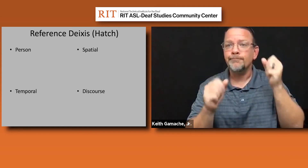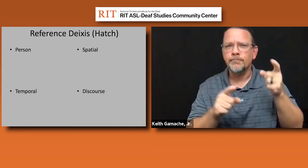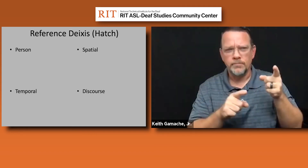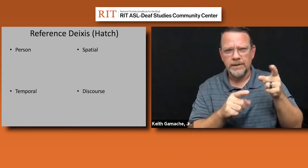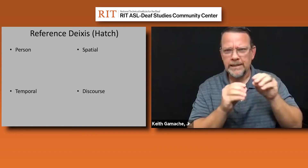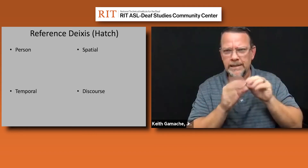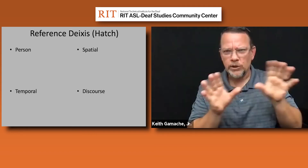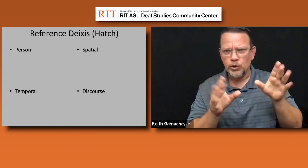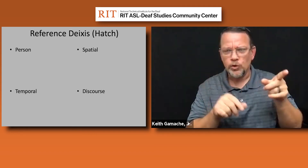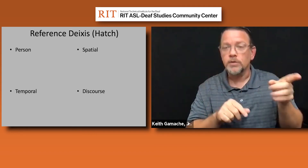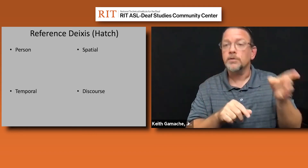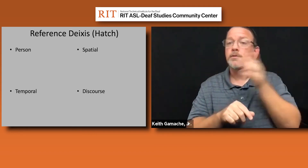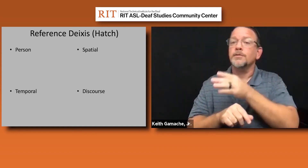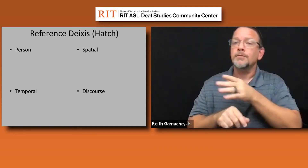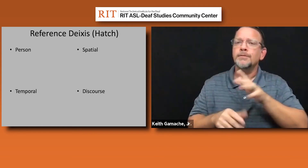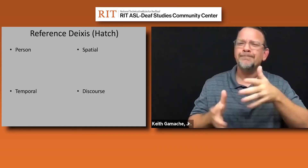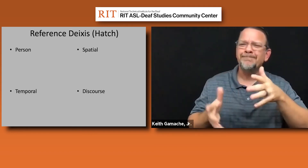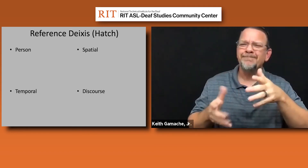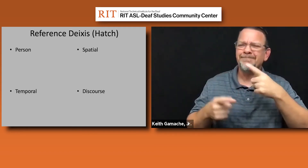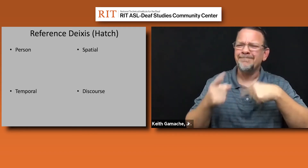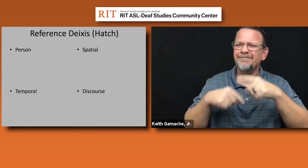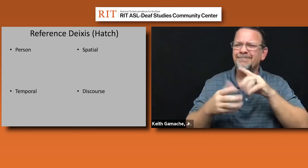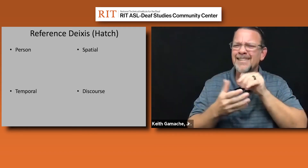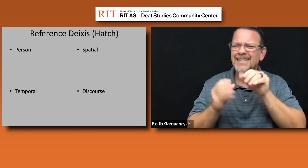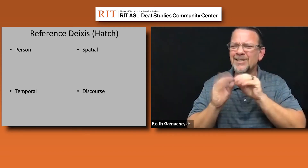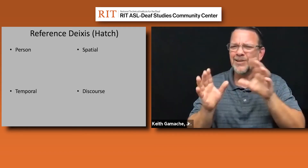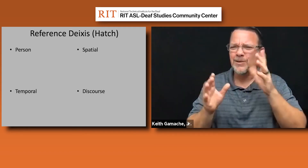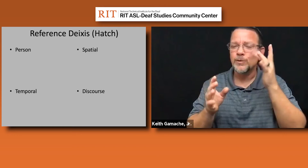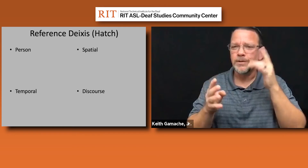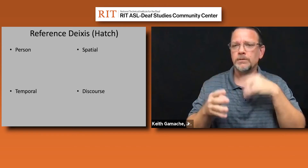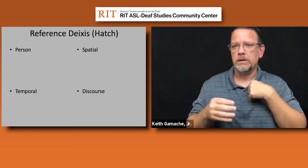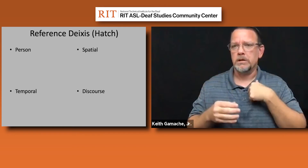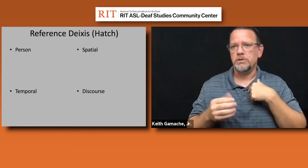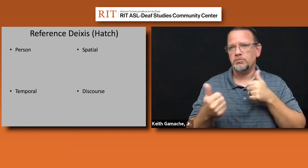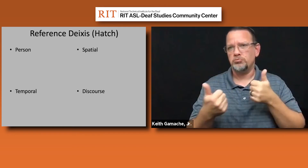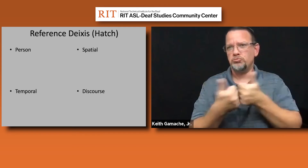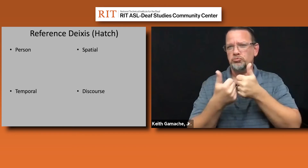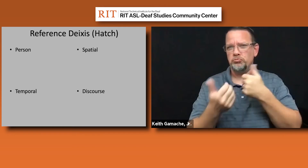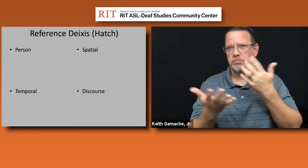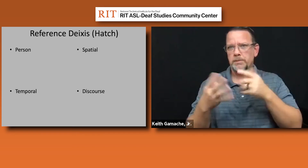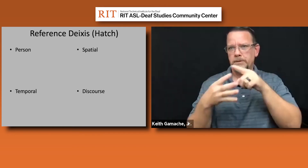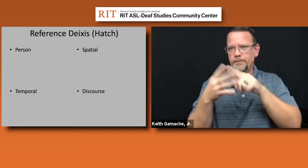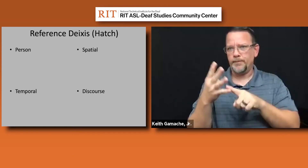or there are any gaps, then it doesn't make sense, and so you can notice when you compare novice